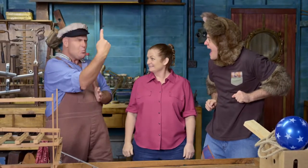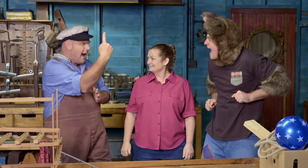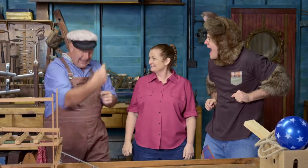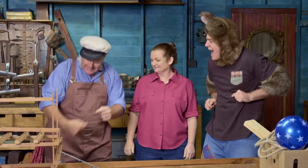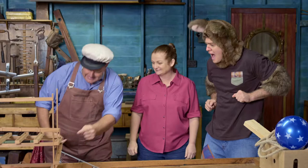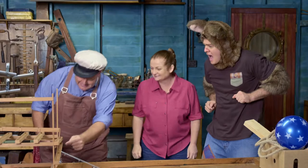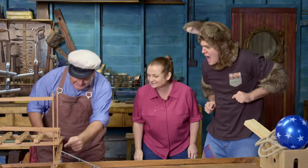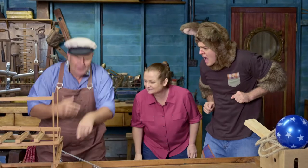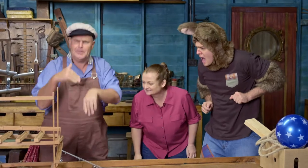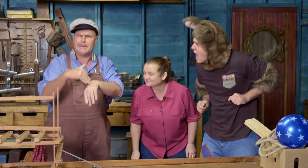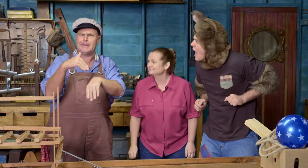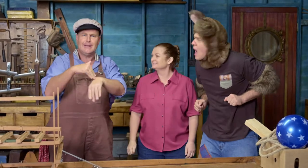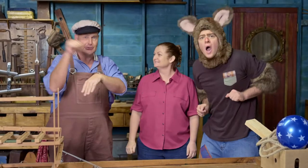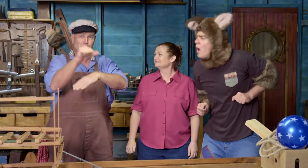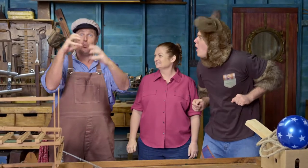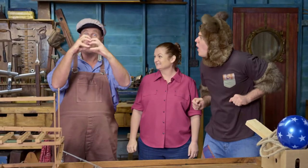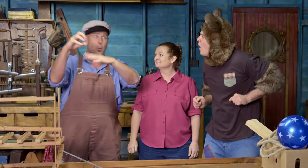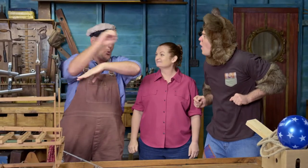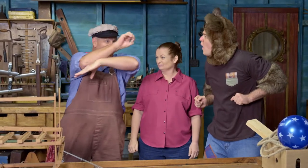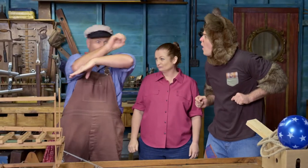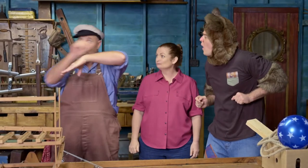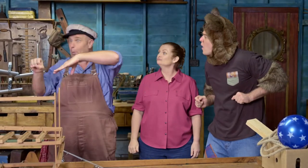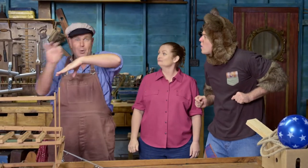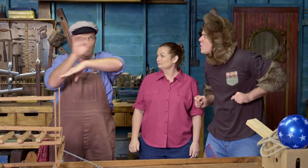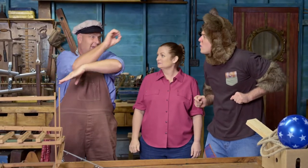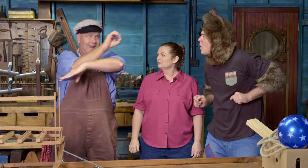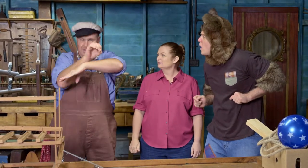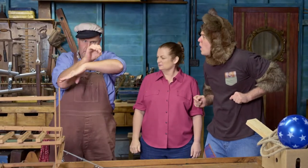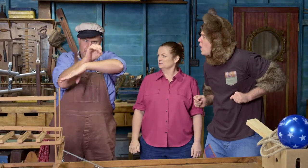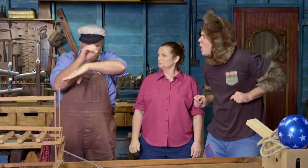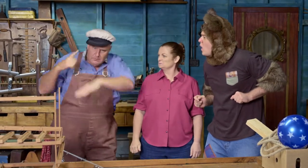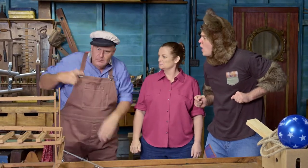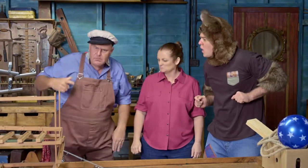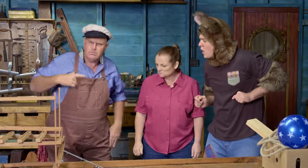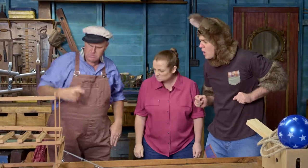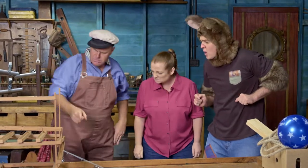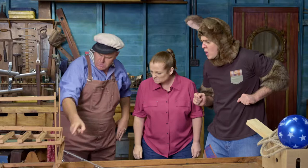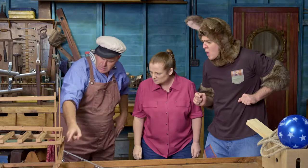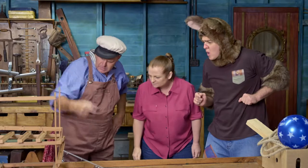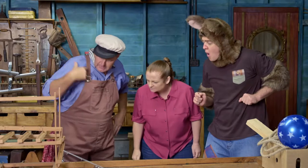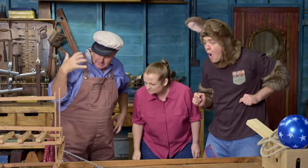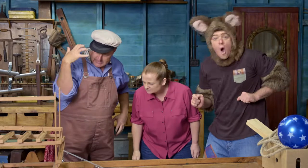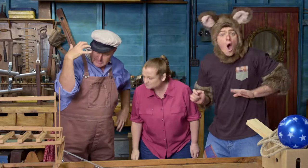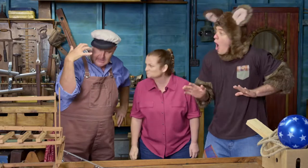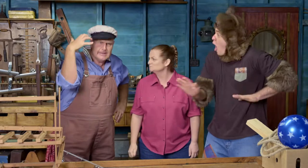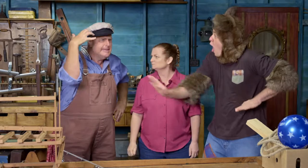I've just got one little problem. This ball should be rolling down there. But it's getting stuck and I don't know why.